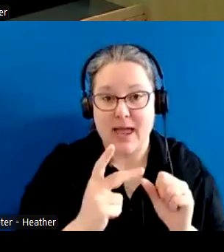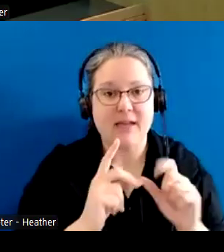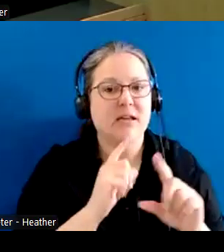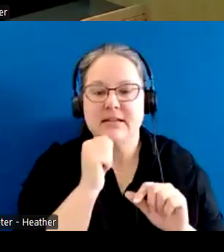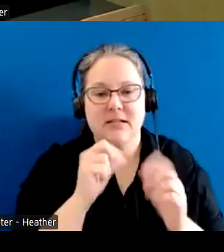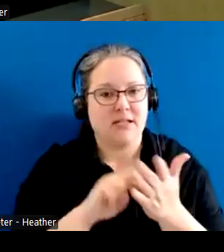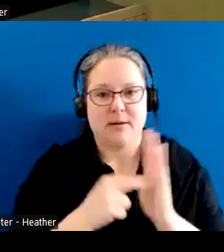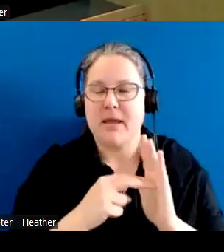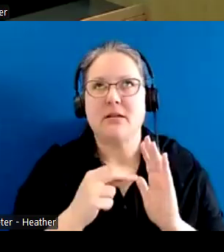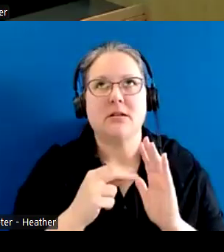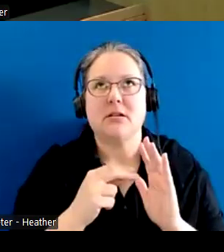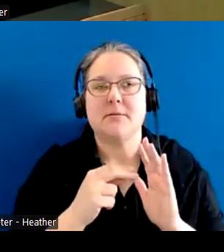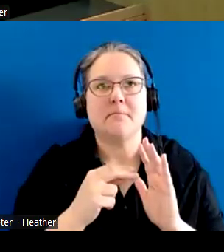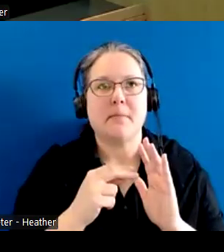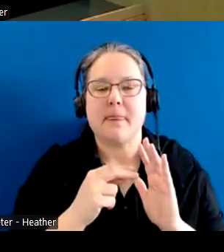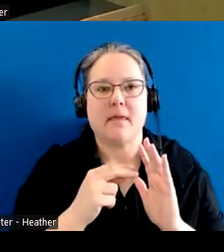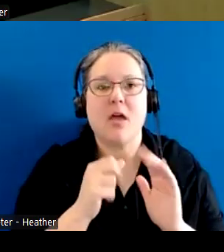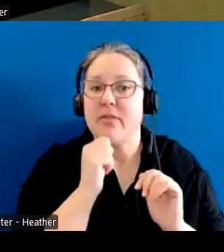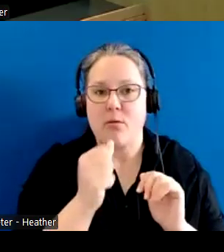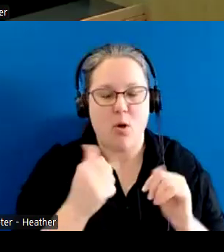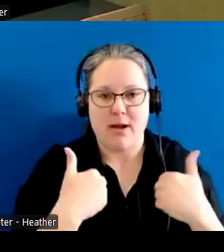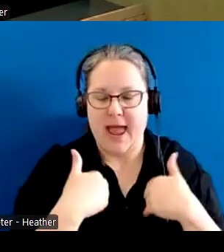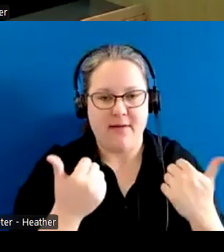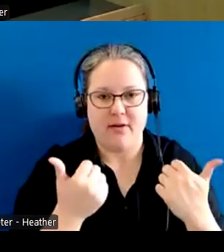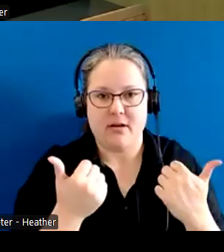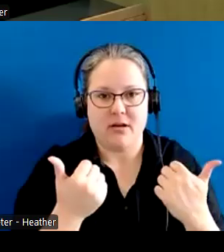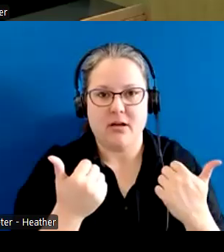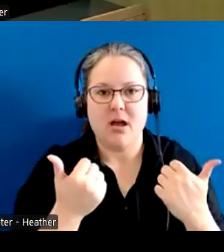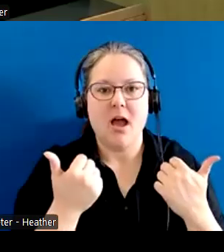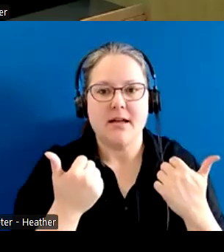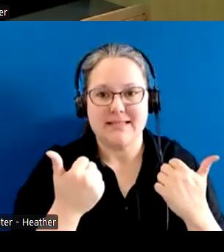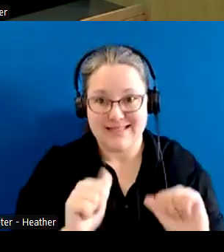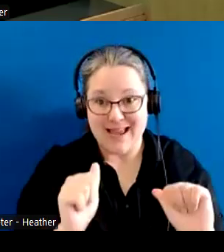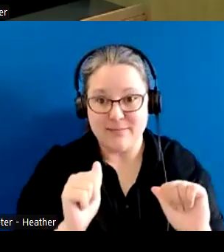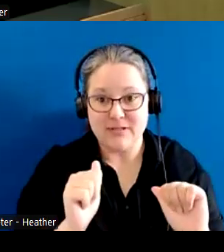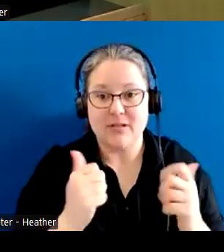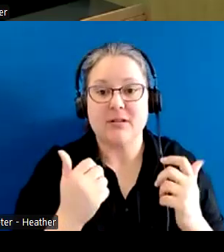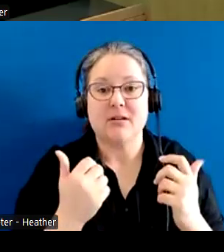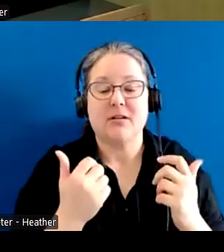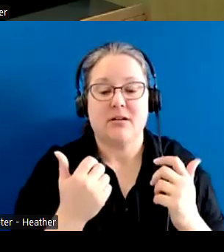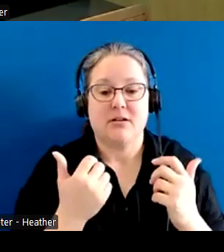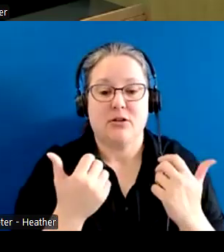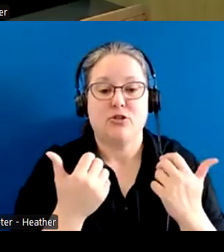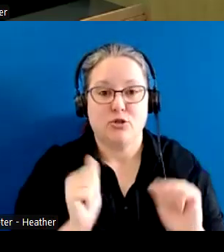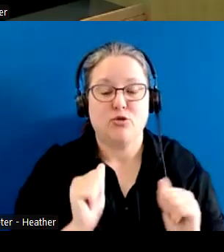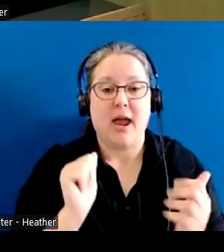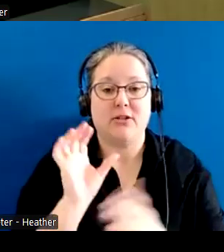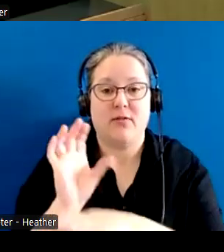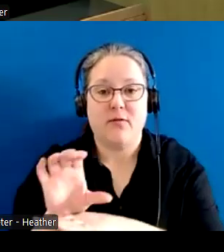it doesn't mean that there won't be attempts to try to force Congress to reduce the budget of NIH